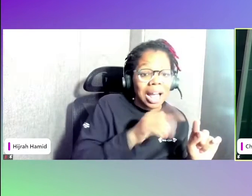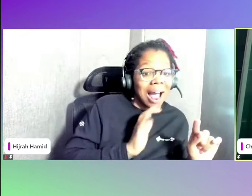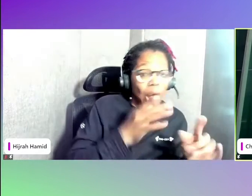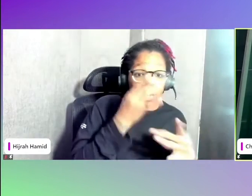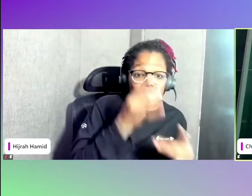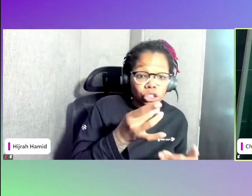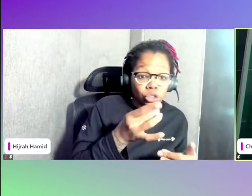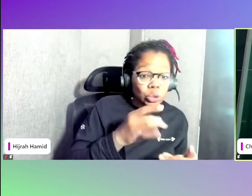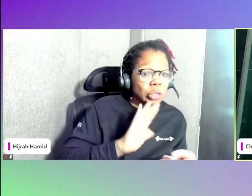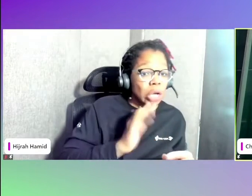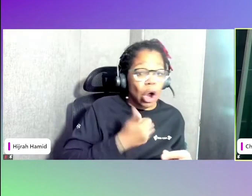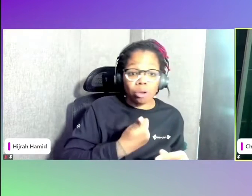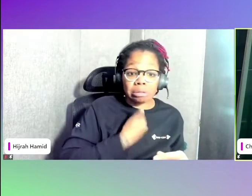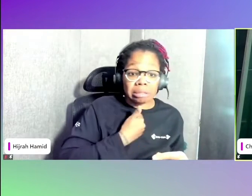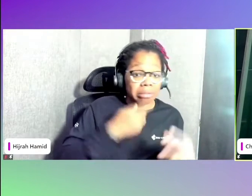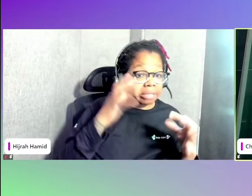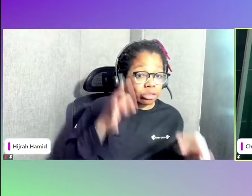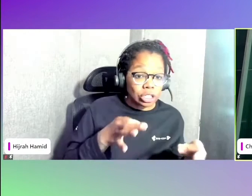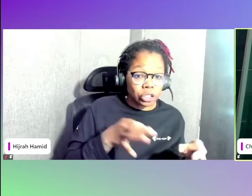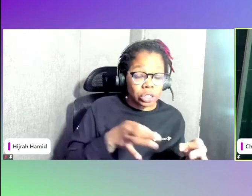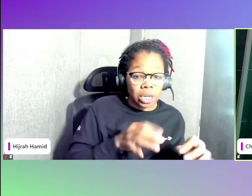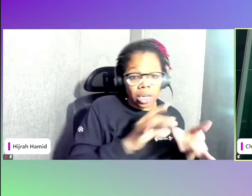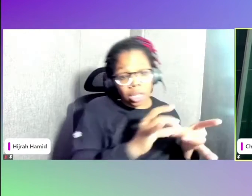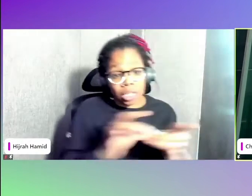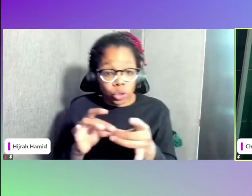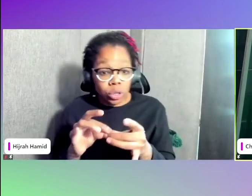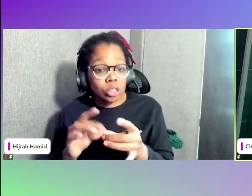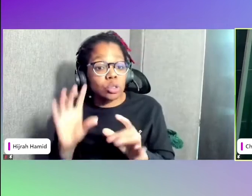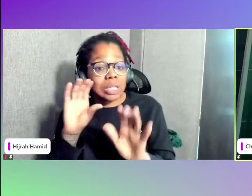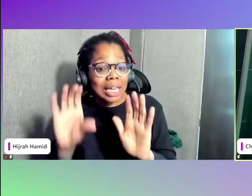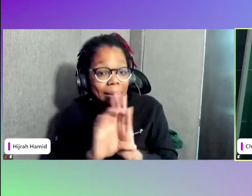texts testing, but most of us don't find a straight path